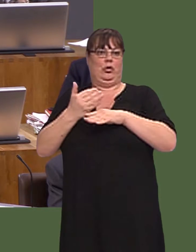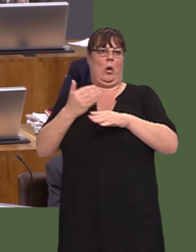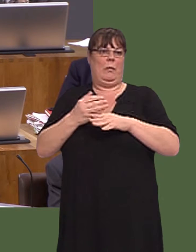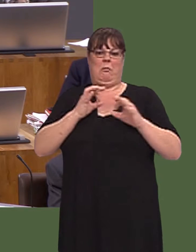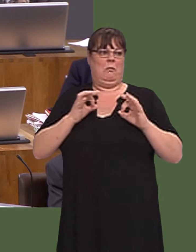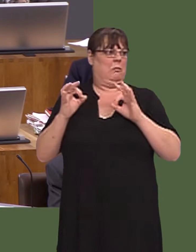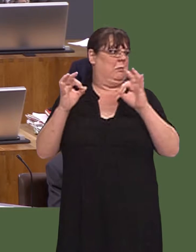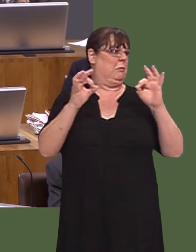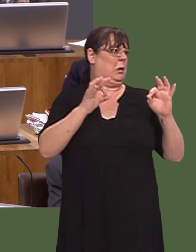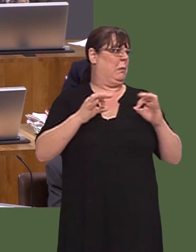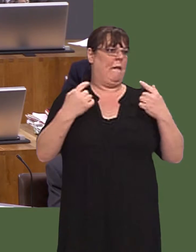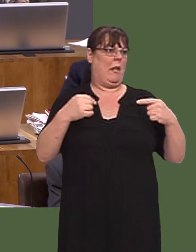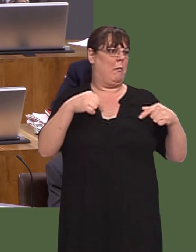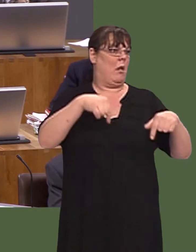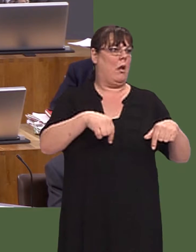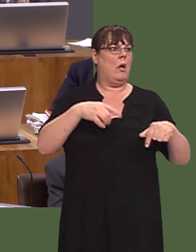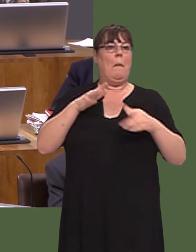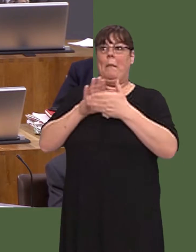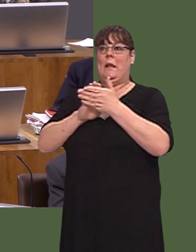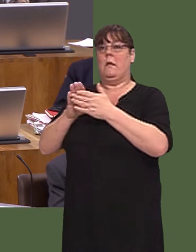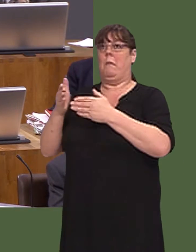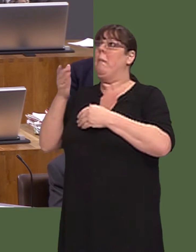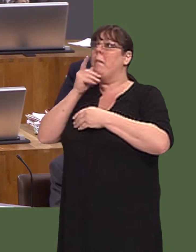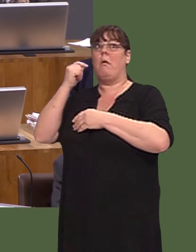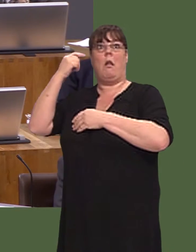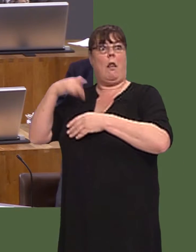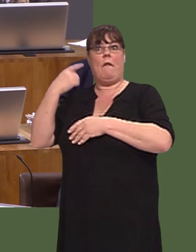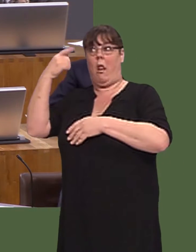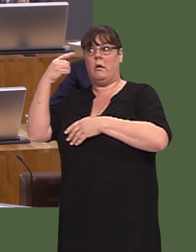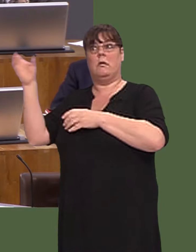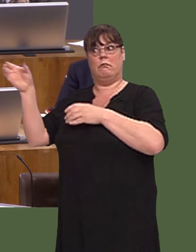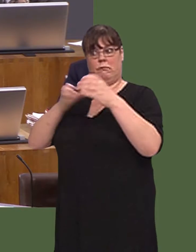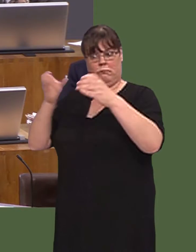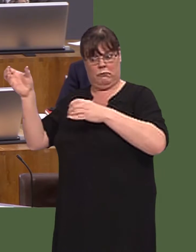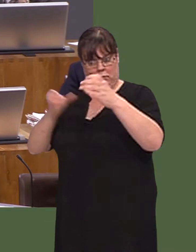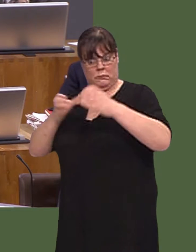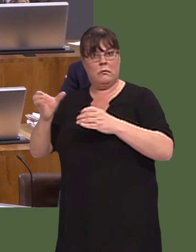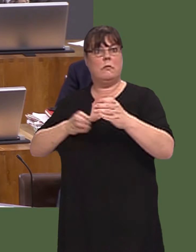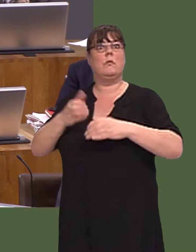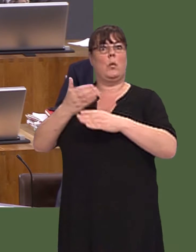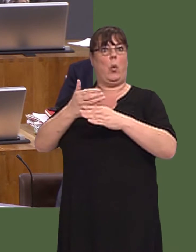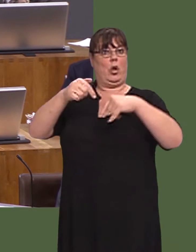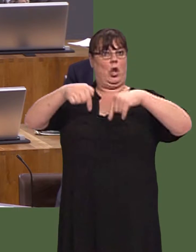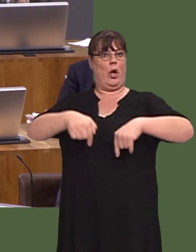Most of the people will come from London and so we must realise that these are different